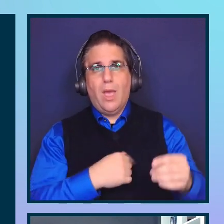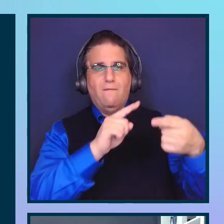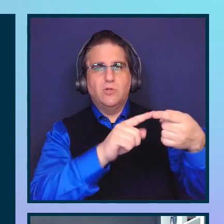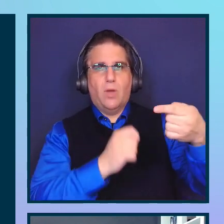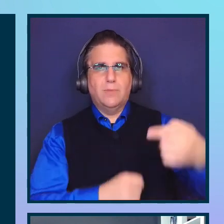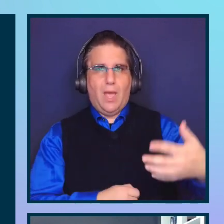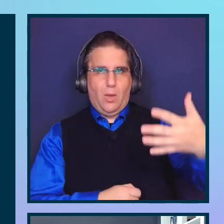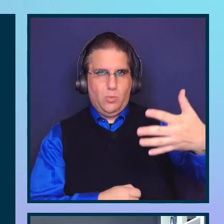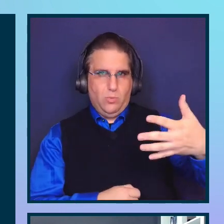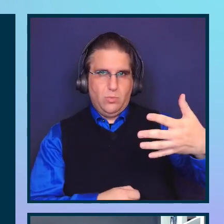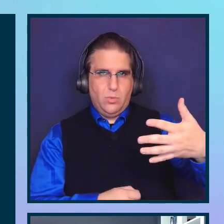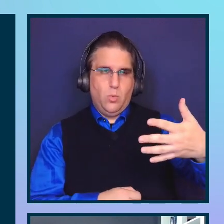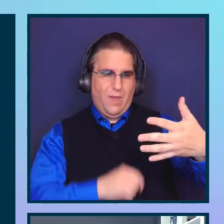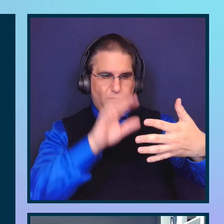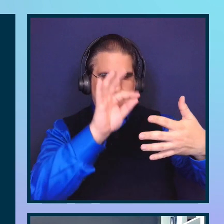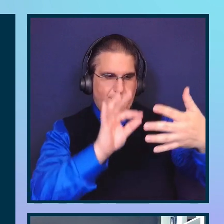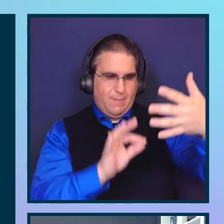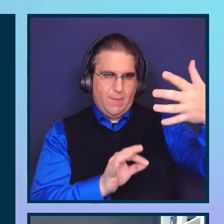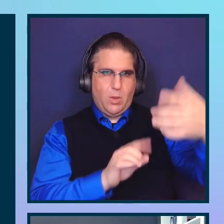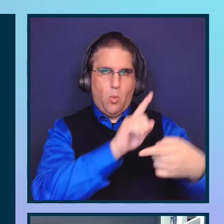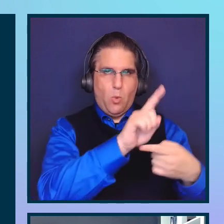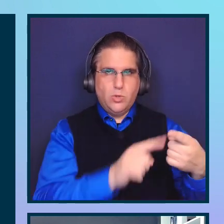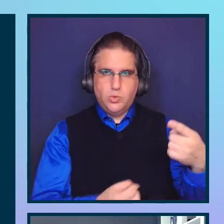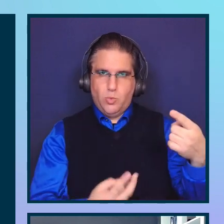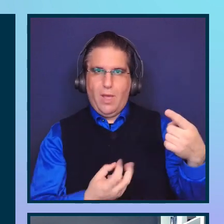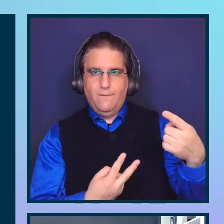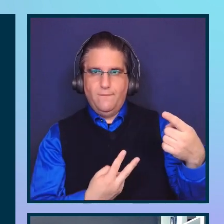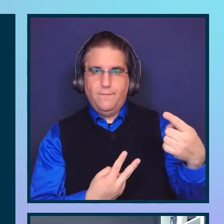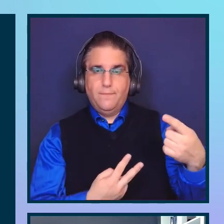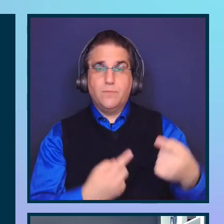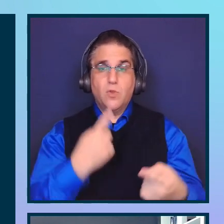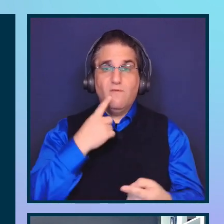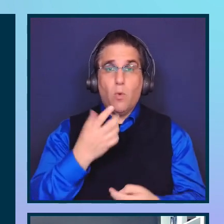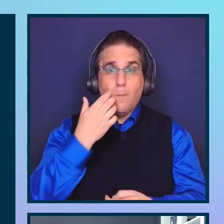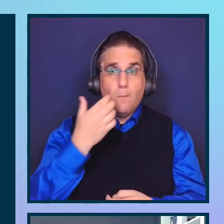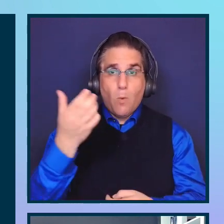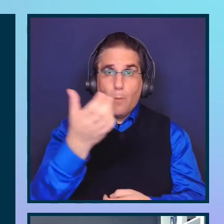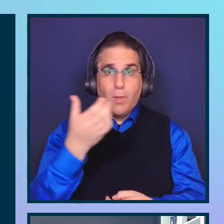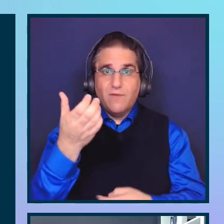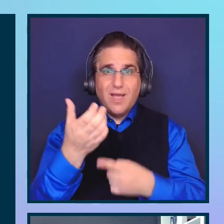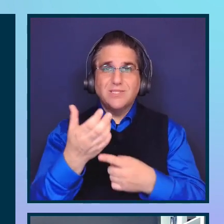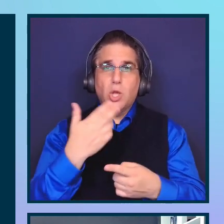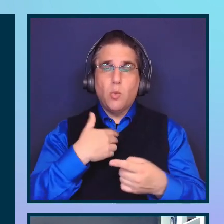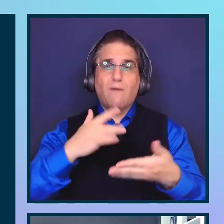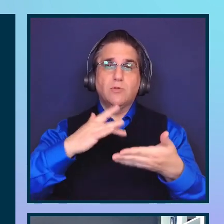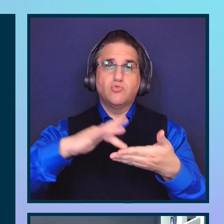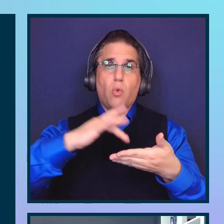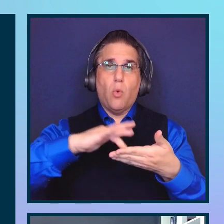when they have to select between the one to 12. So in a mobile device, you will have, in an iPhone, you have the scrollible element,